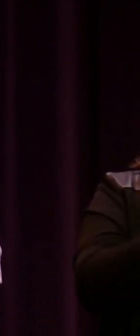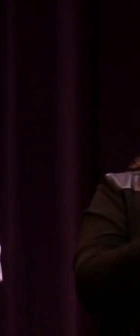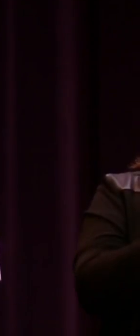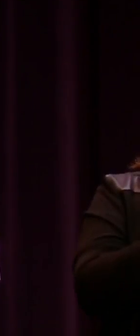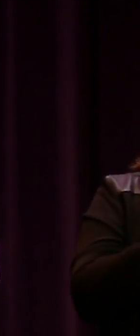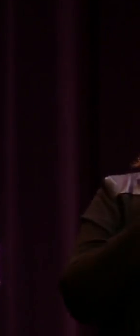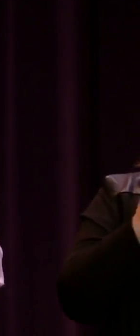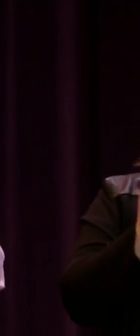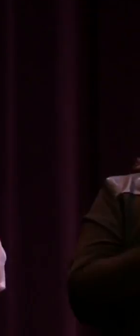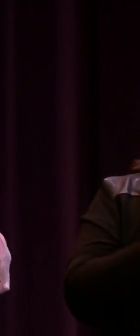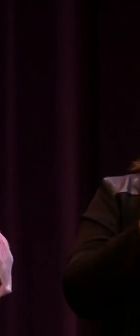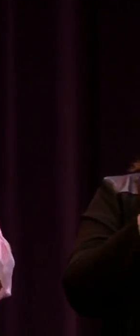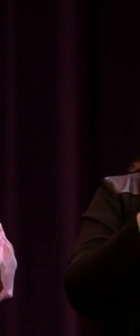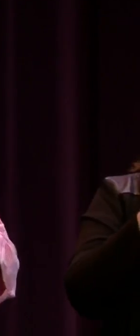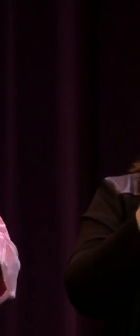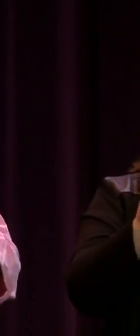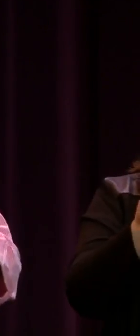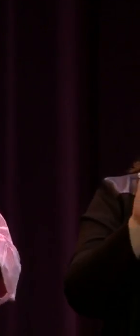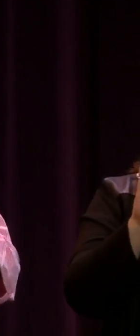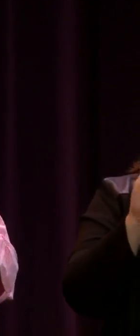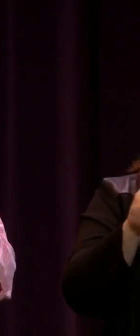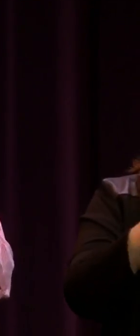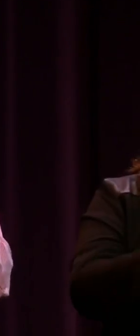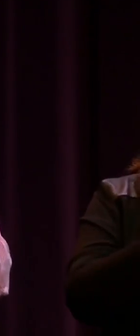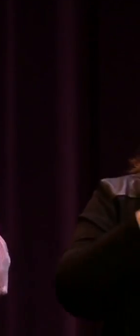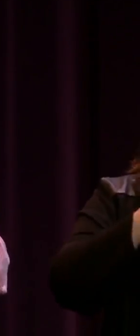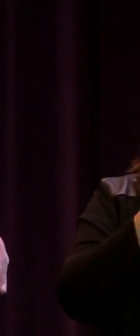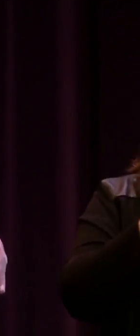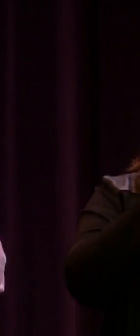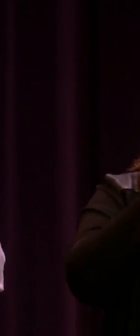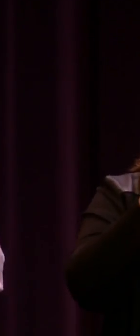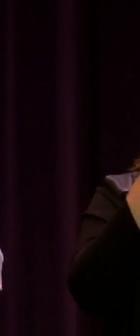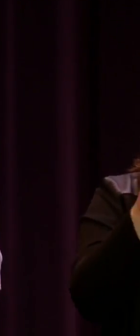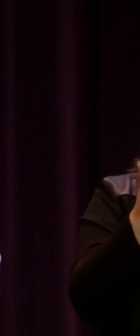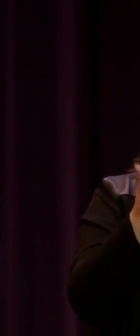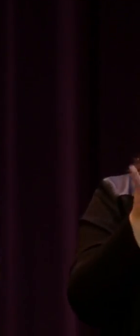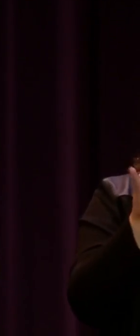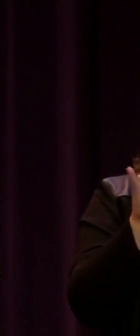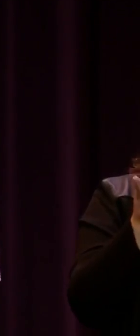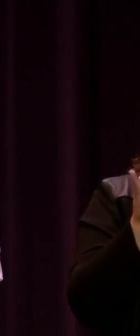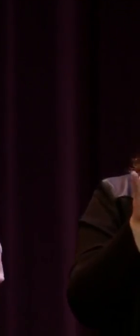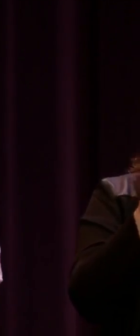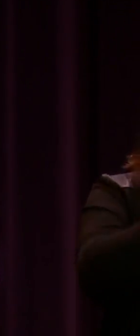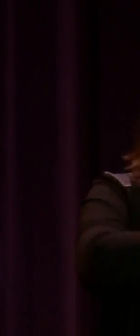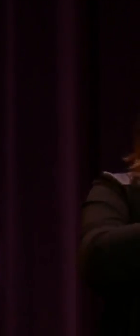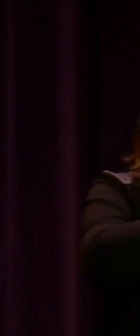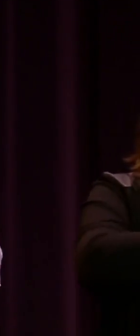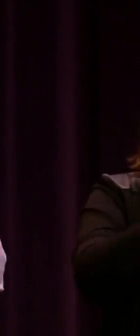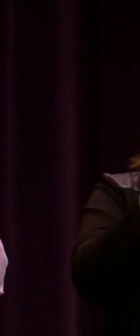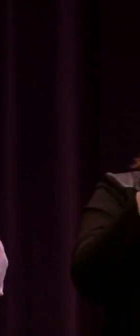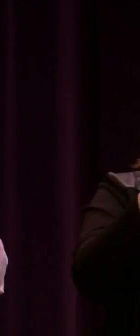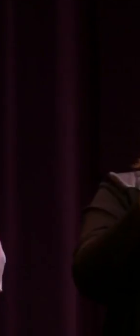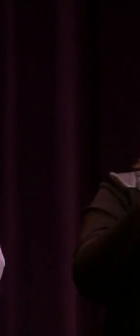WITH FRED COOKE IS 218. DELEGATE NORTON FOR 23 YEARS HAS